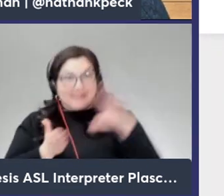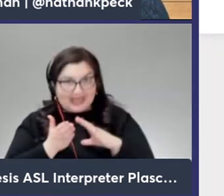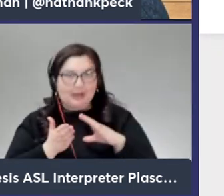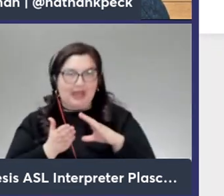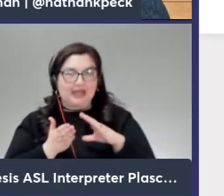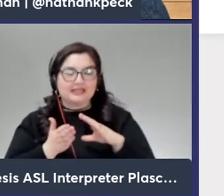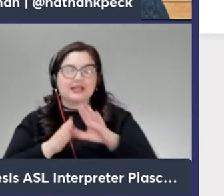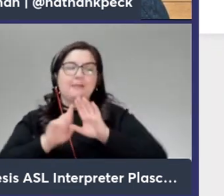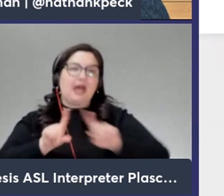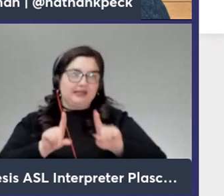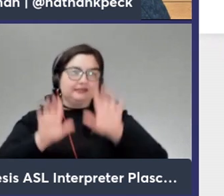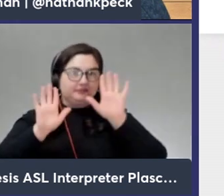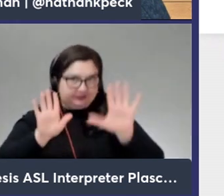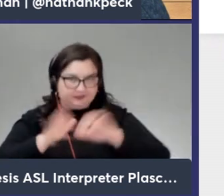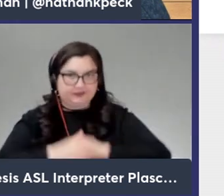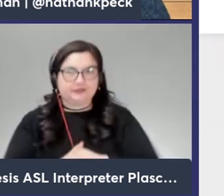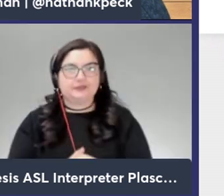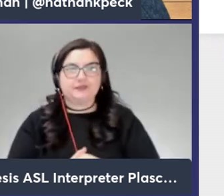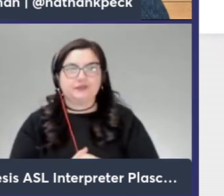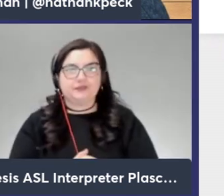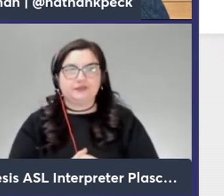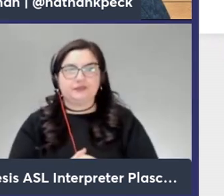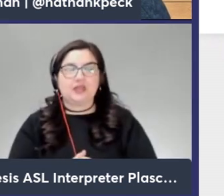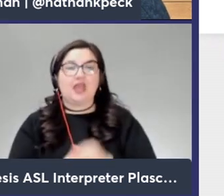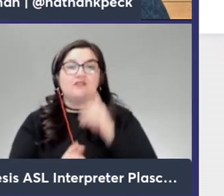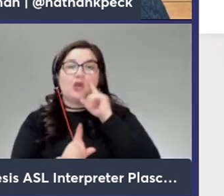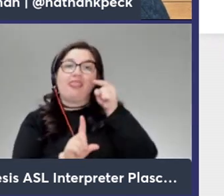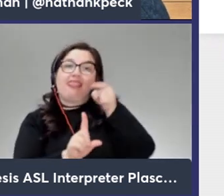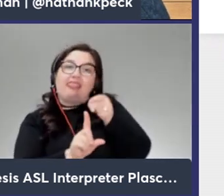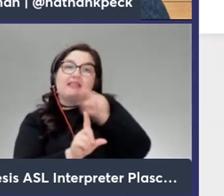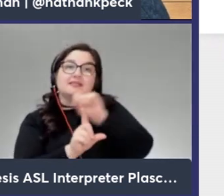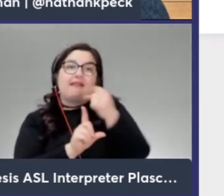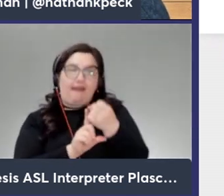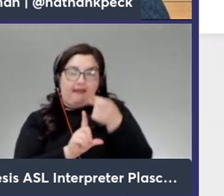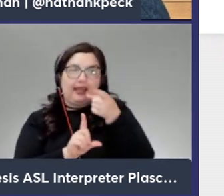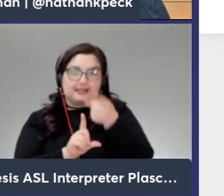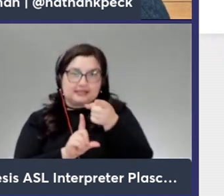So, in this case, for this small graph,